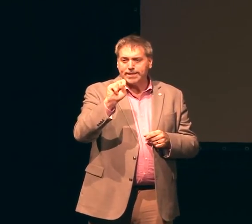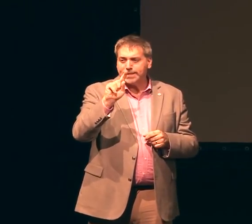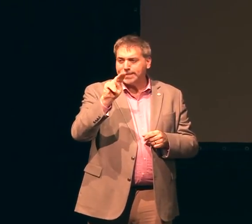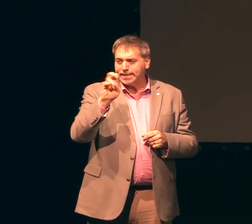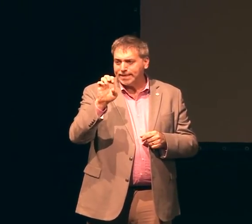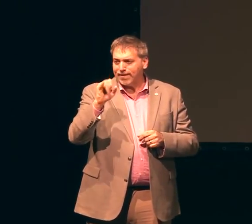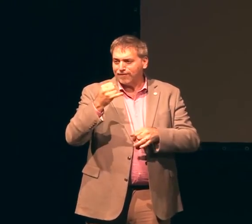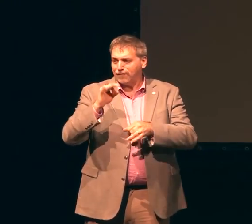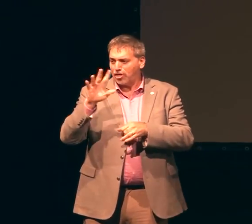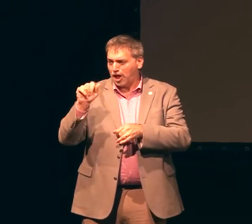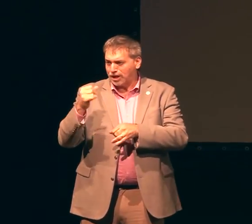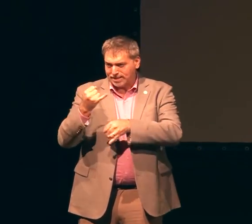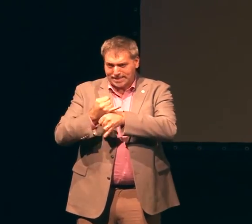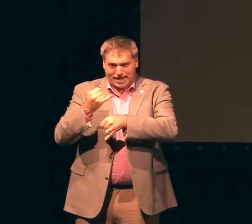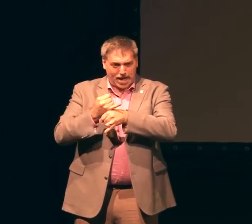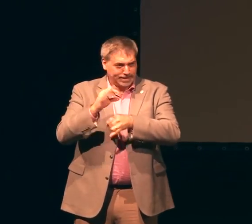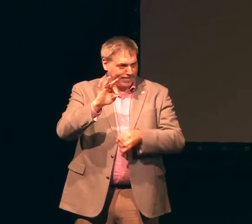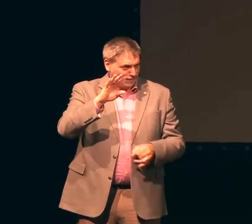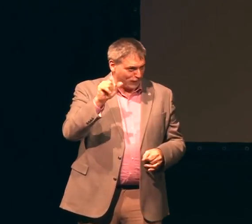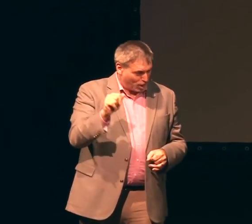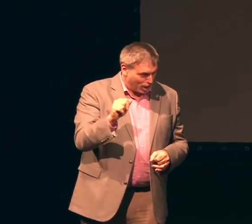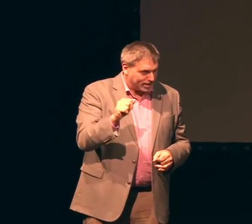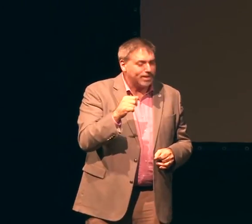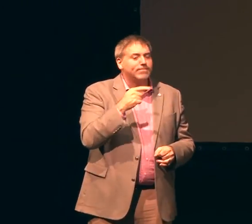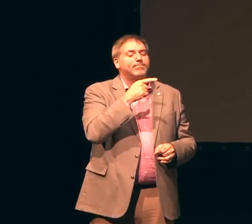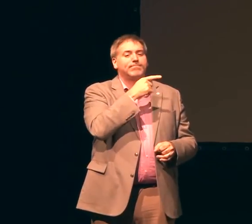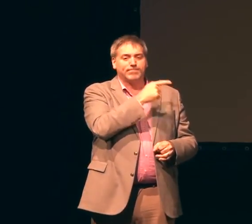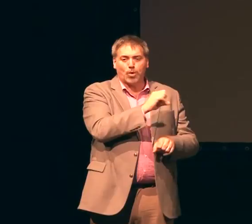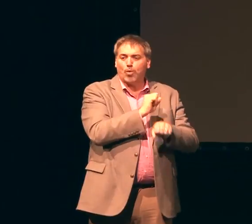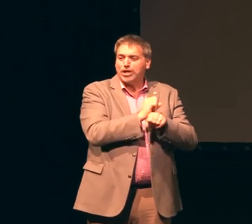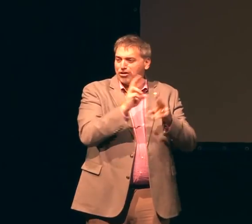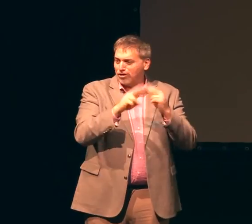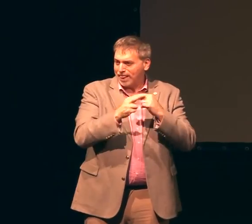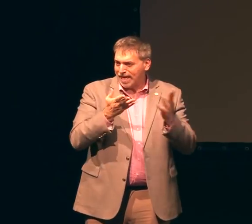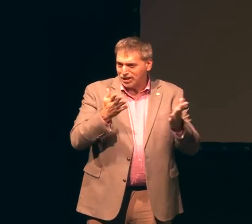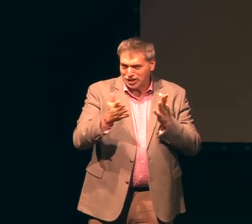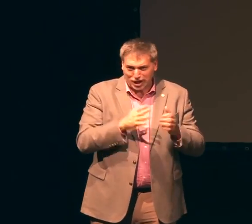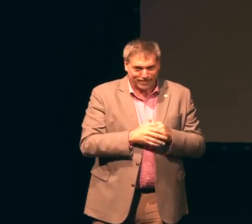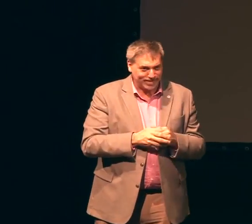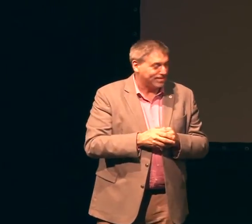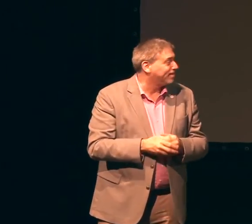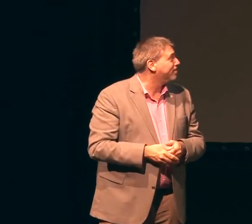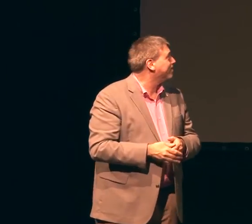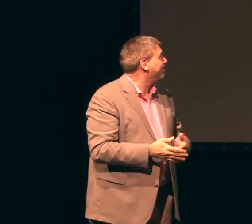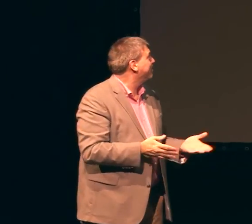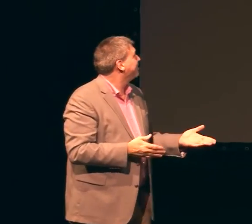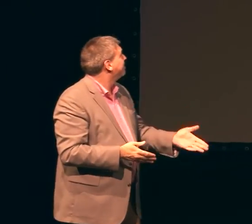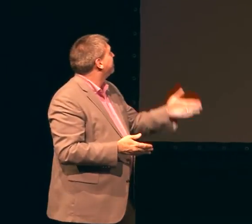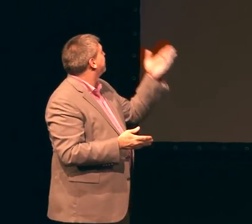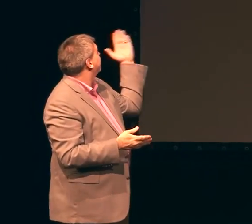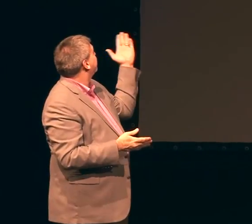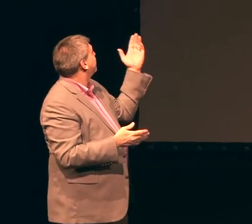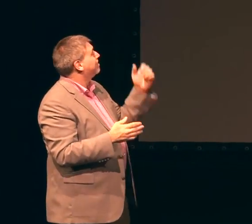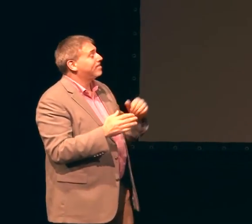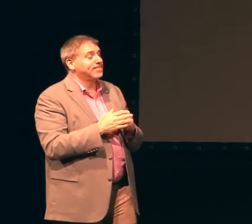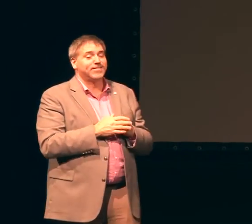St. Augustine, Florida. He works for a relay